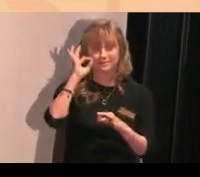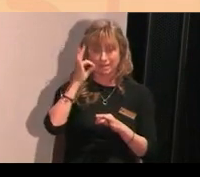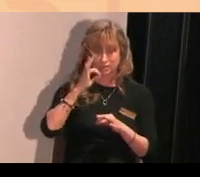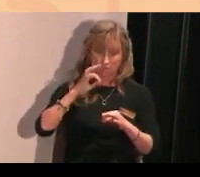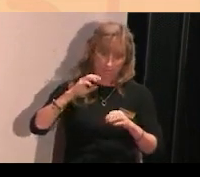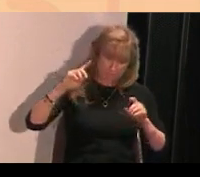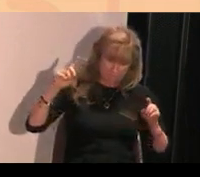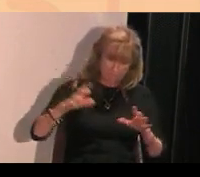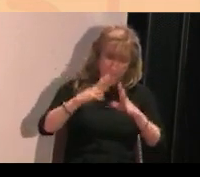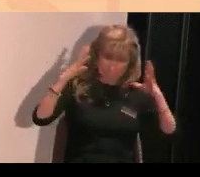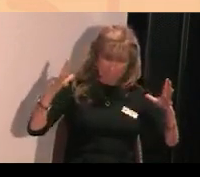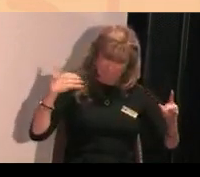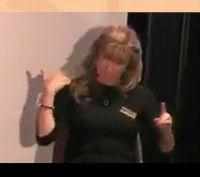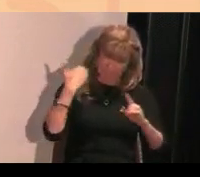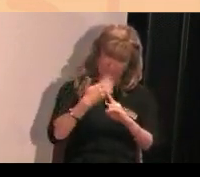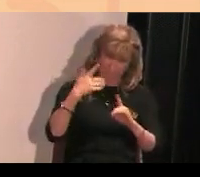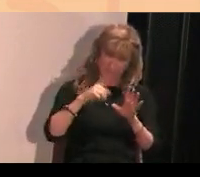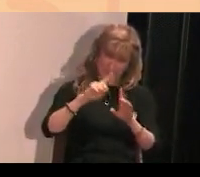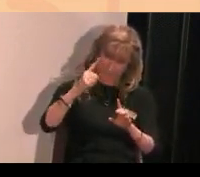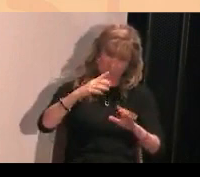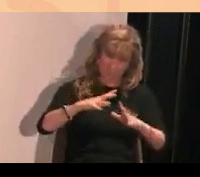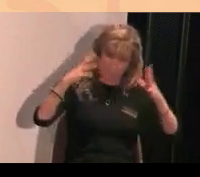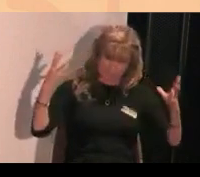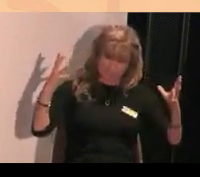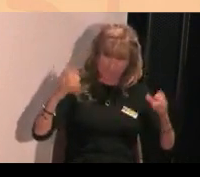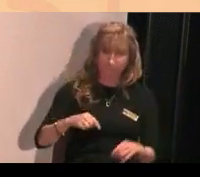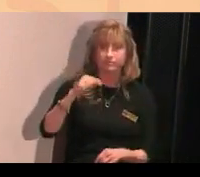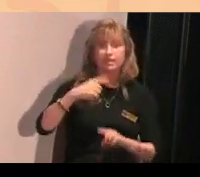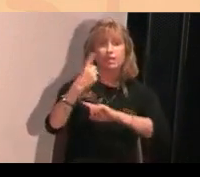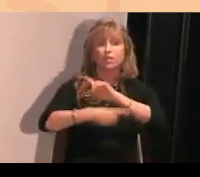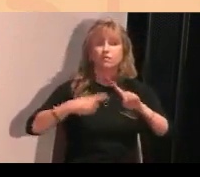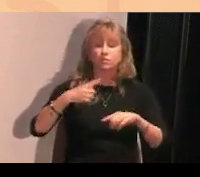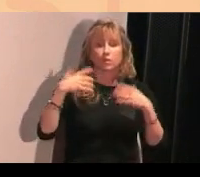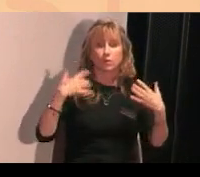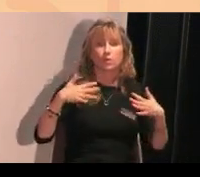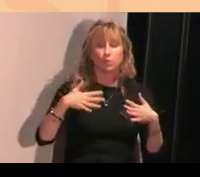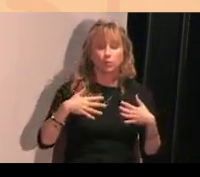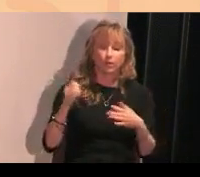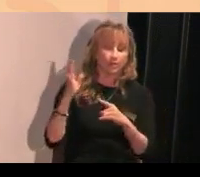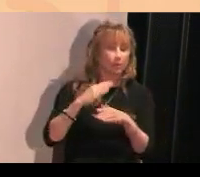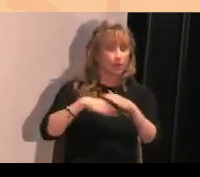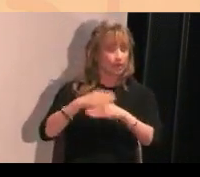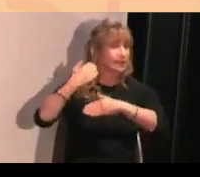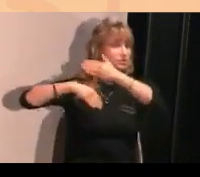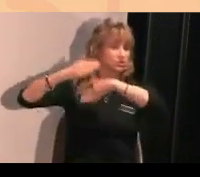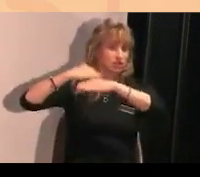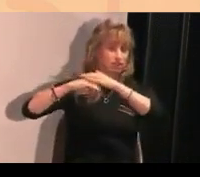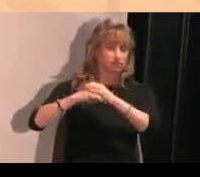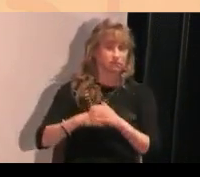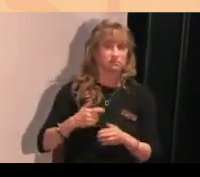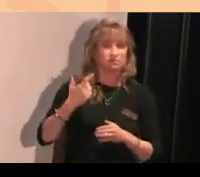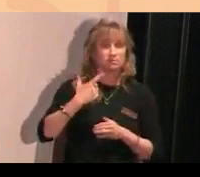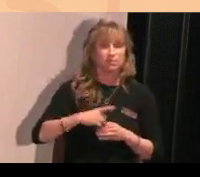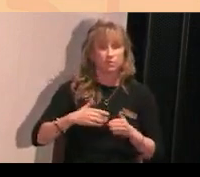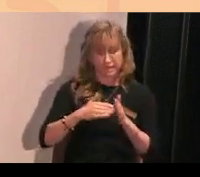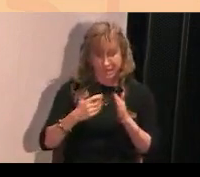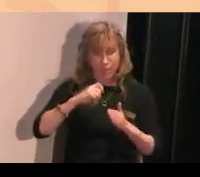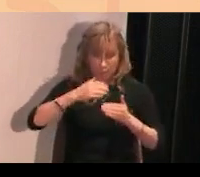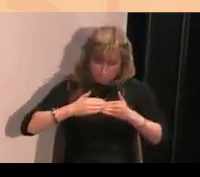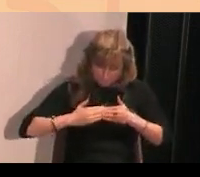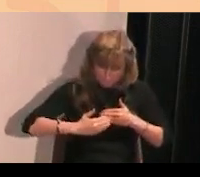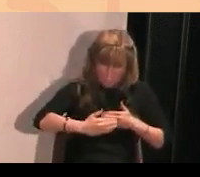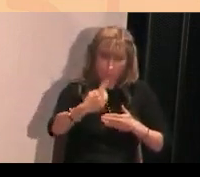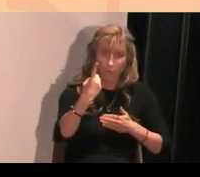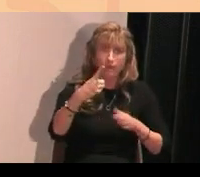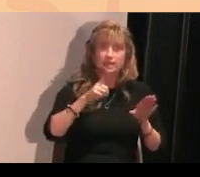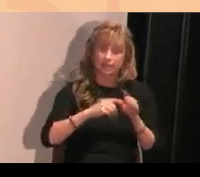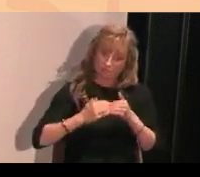is a historical occasion as we commence what will be a year-long celebration of 50 years